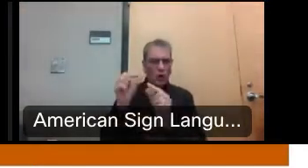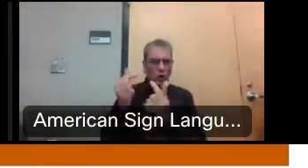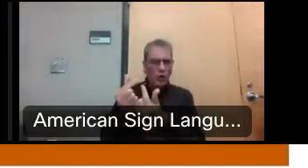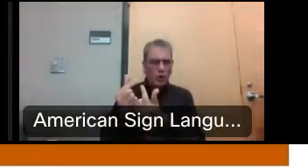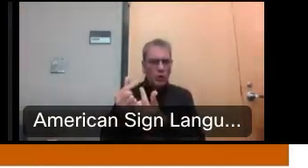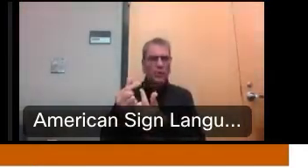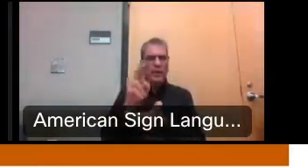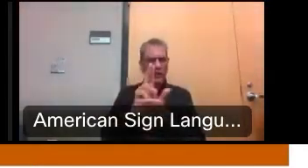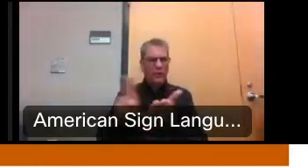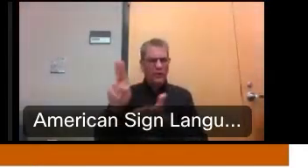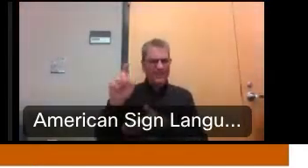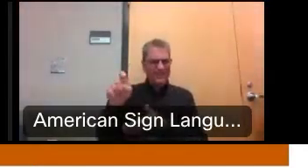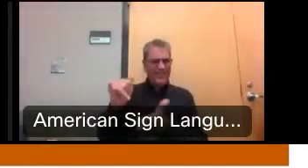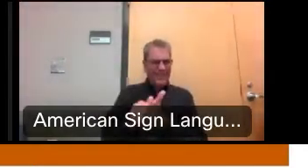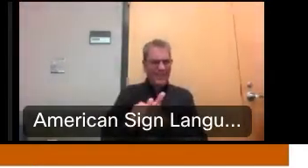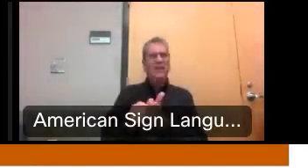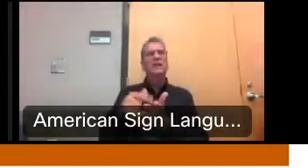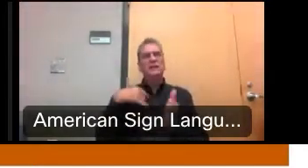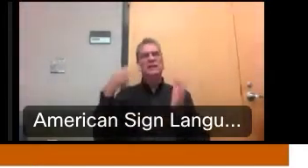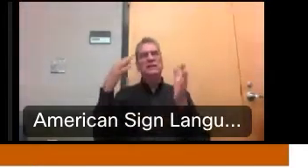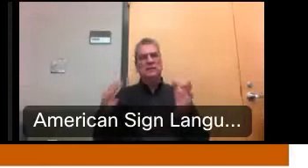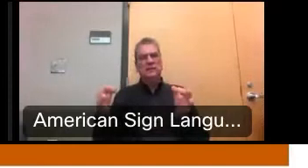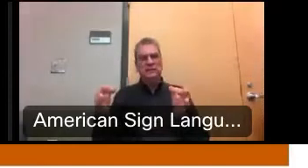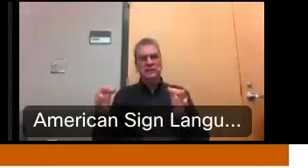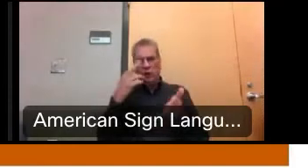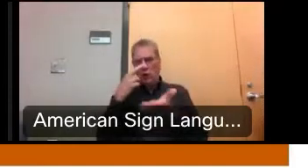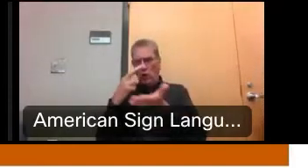it's a way that we can really kind of put together good health com, research and practice